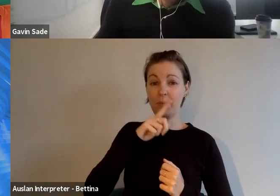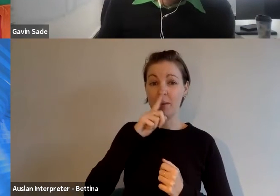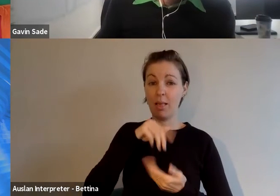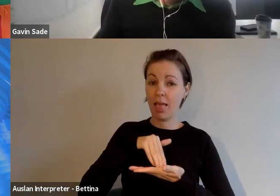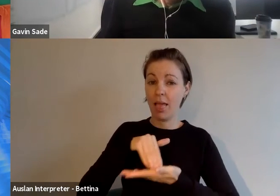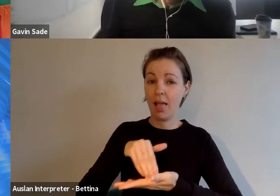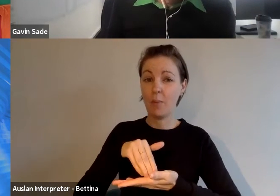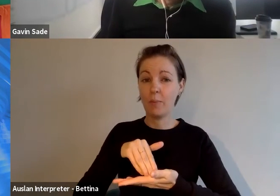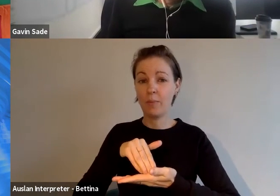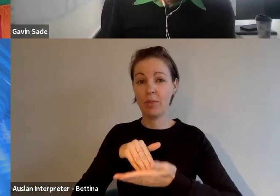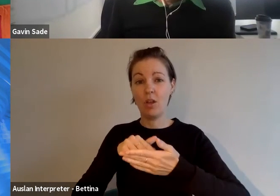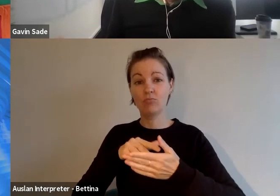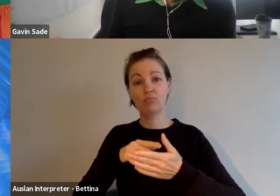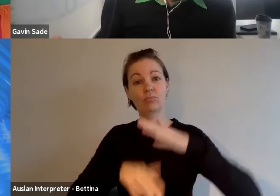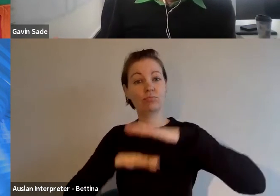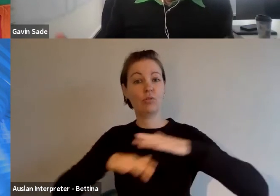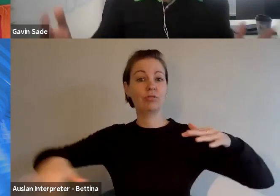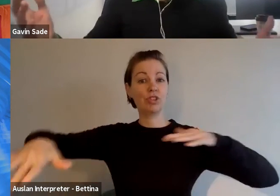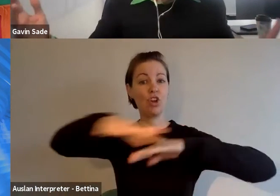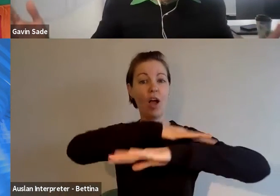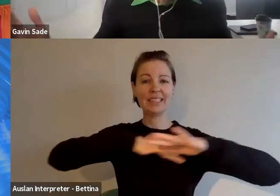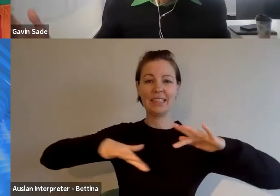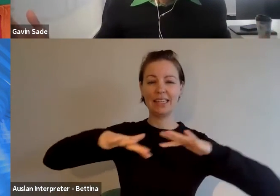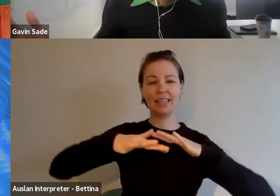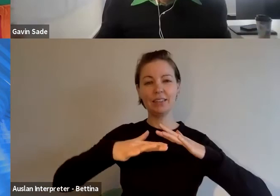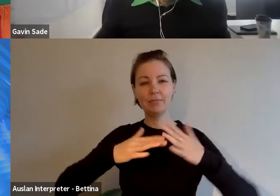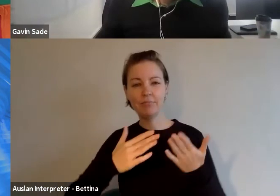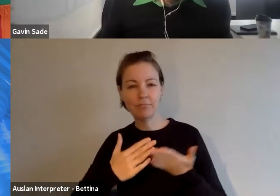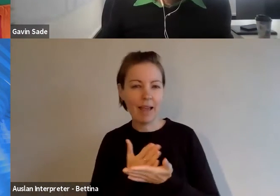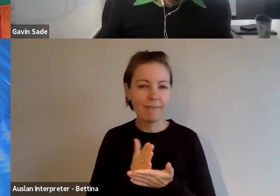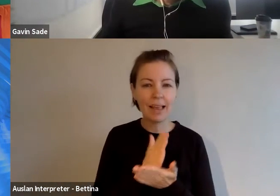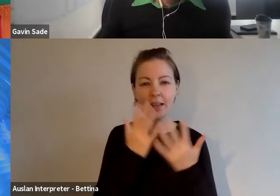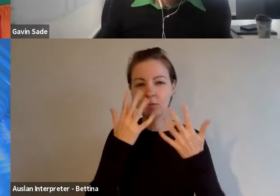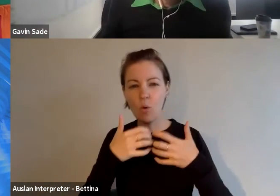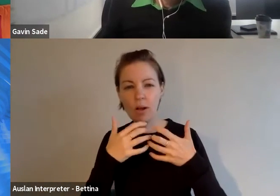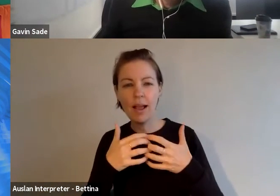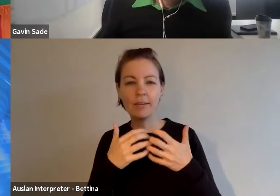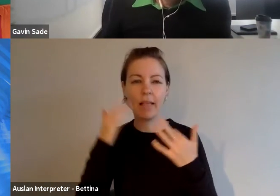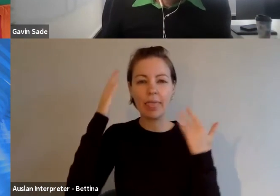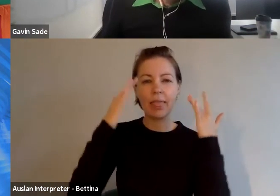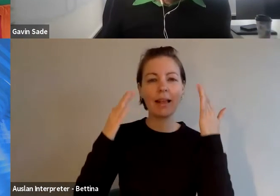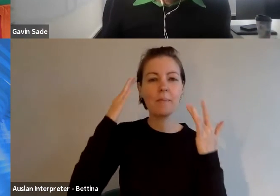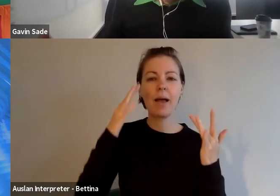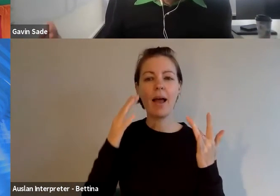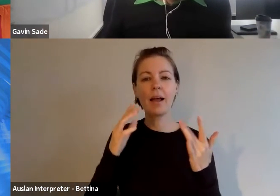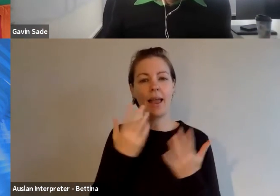It was also notable that through lockdown and even now we turn to the creative industries.